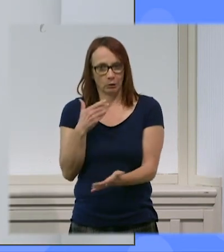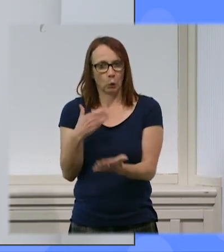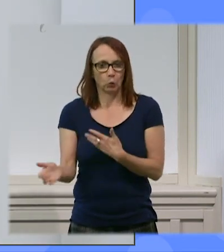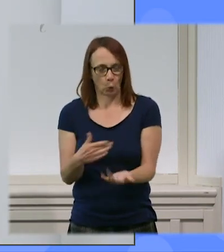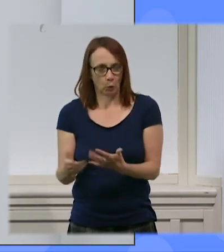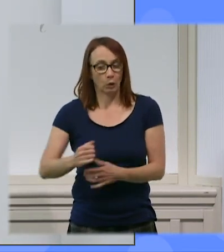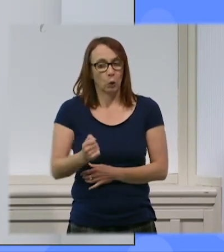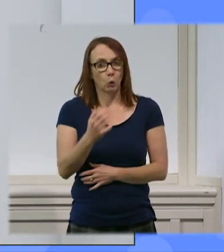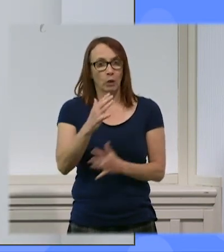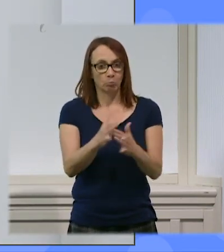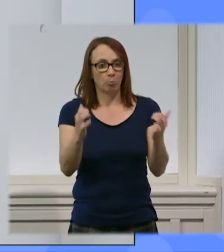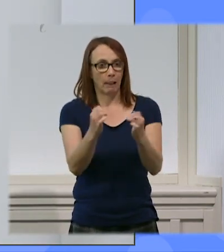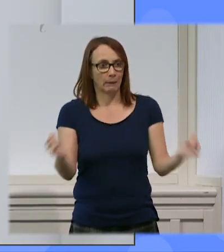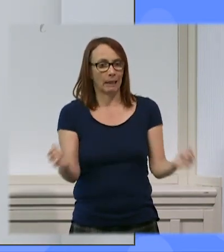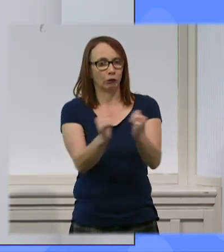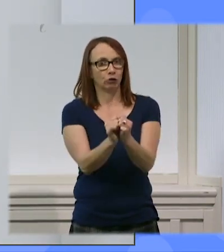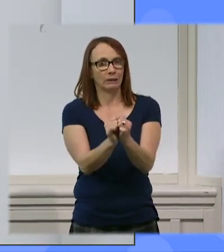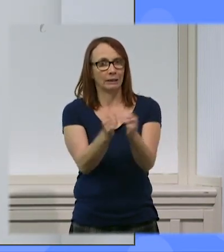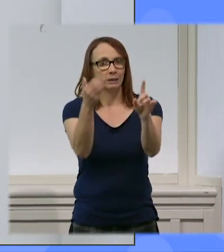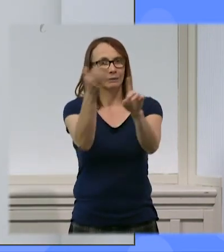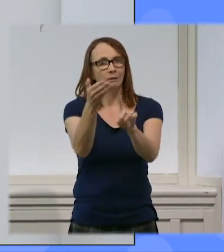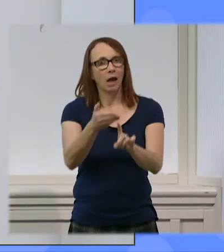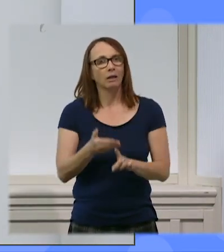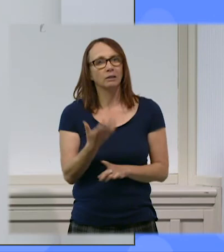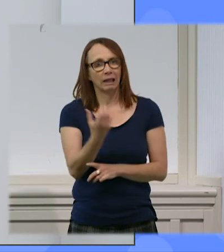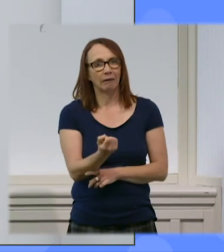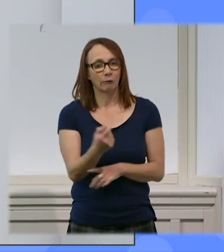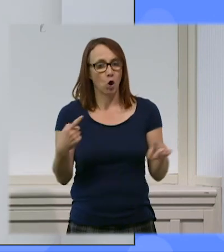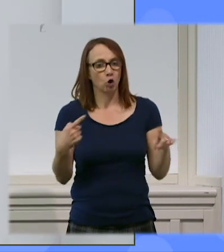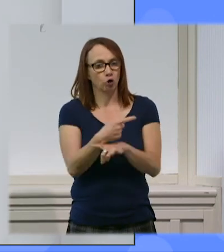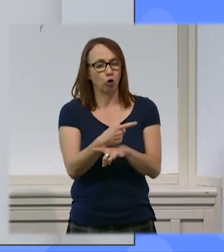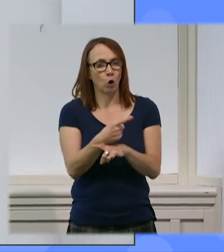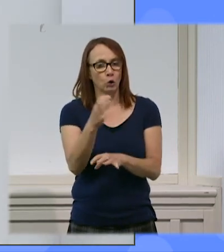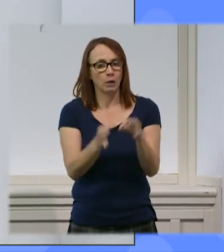has already set ambitious targets on a cross-party basis so the issue facing us